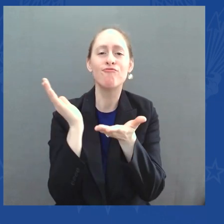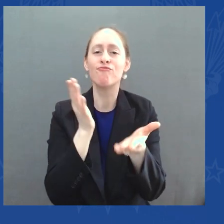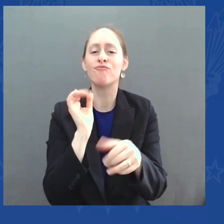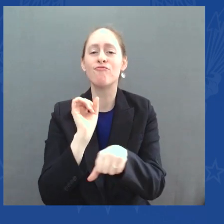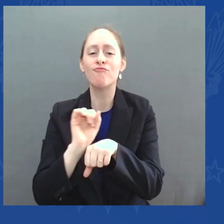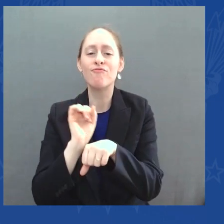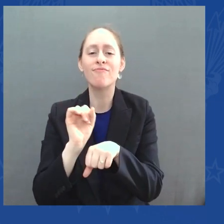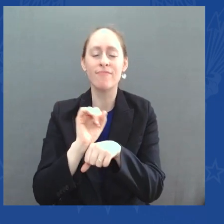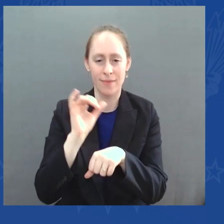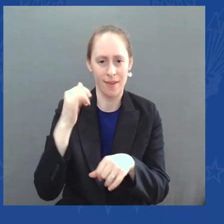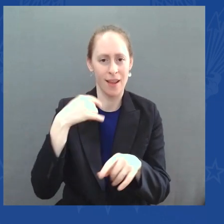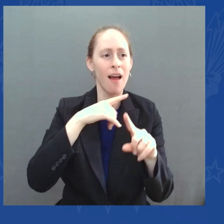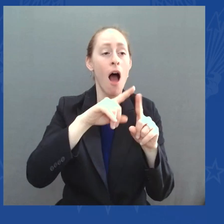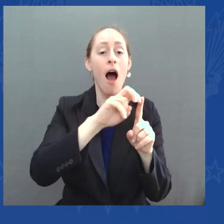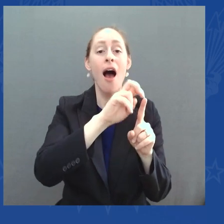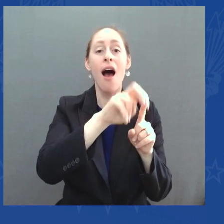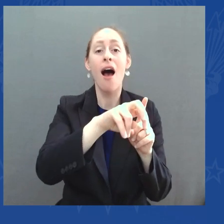I was laid off due to the COVID pandemic.